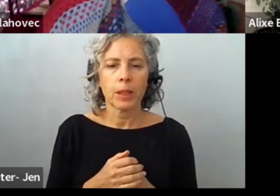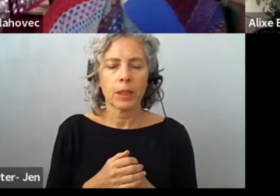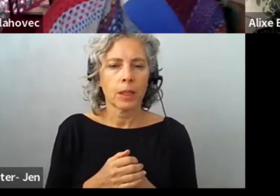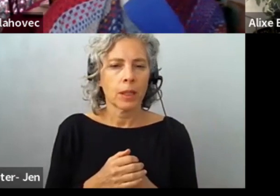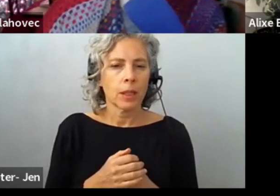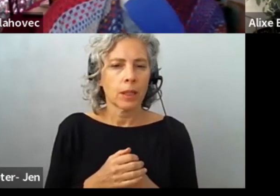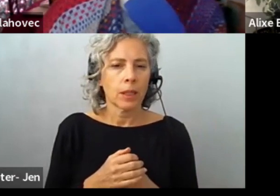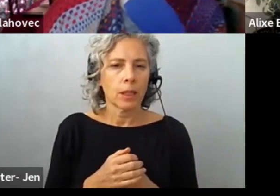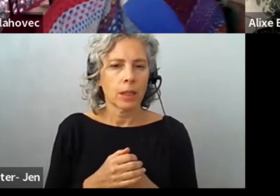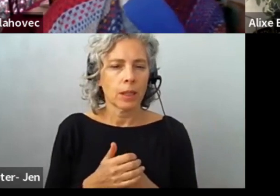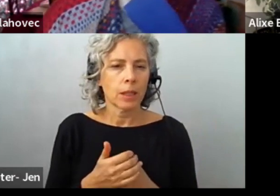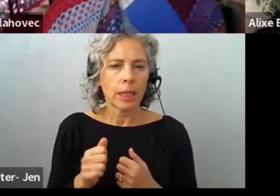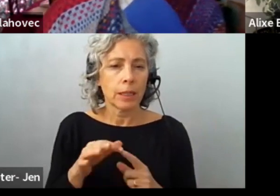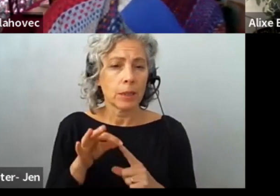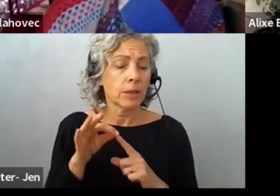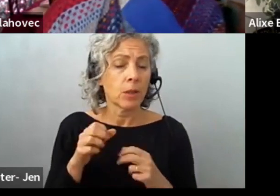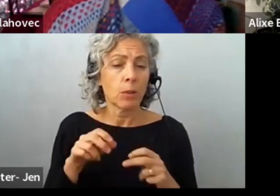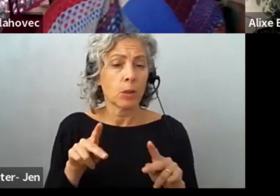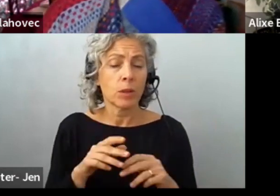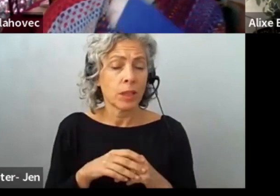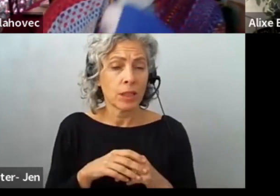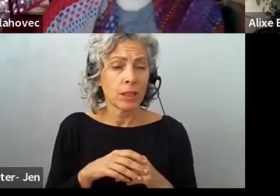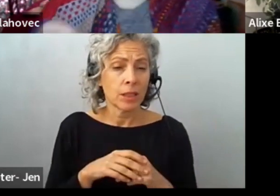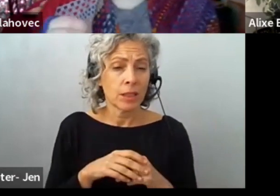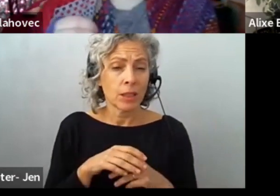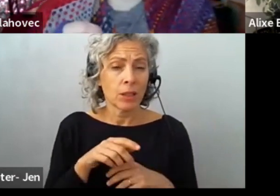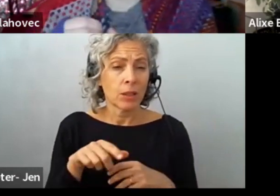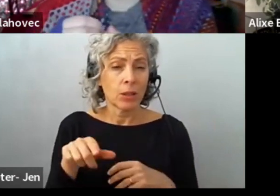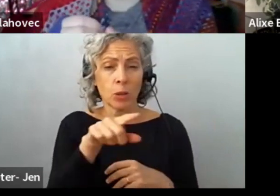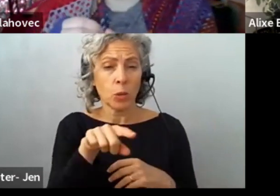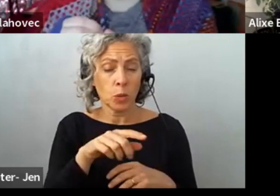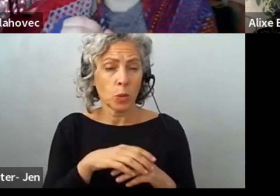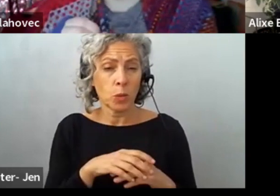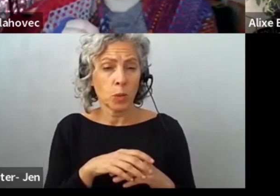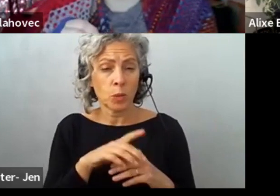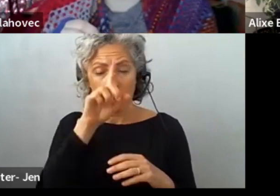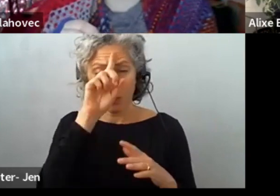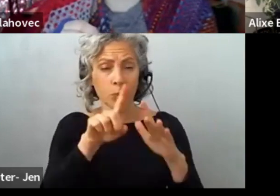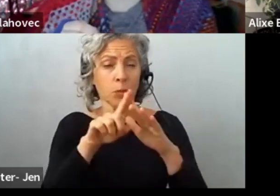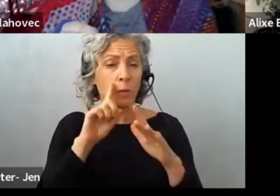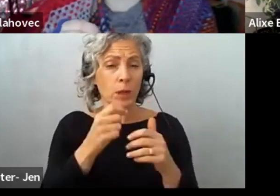particular opportunities that that those of you that that come to mind for anyone and I, I'll